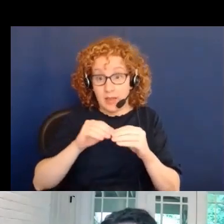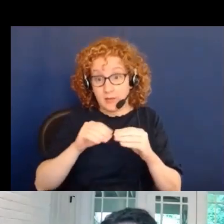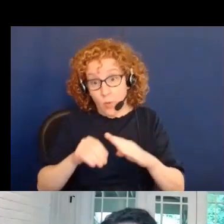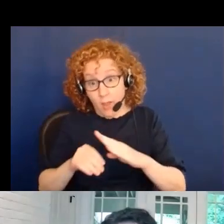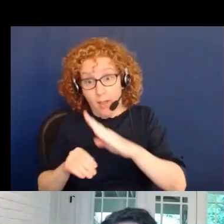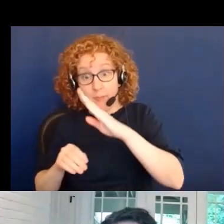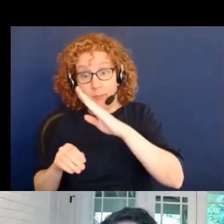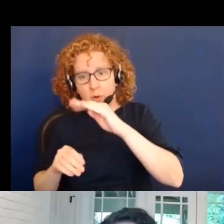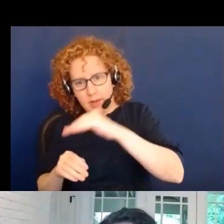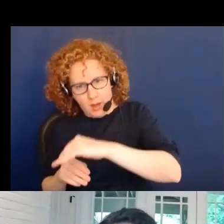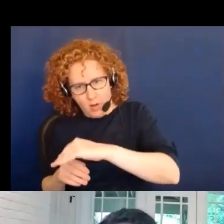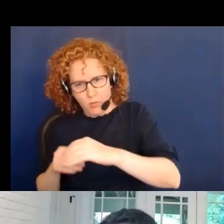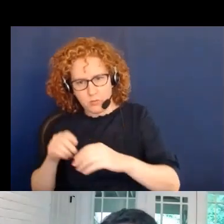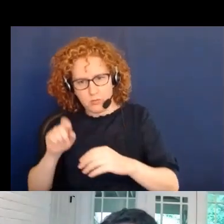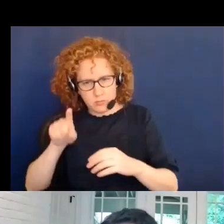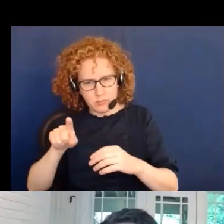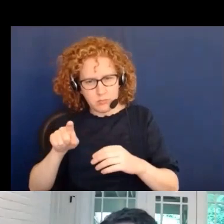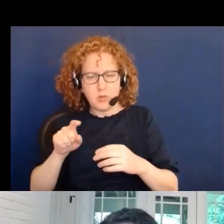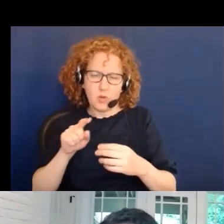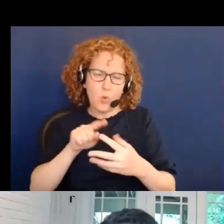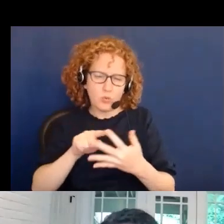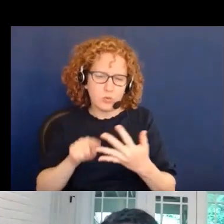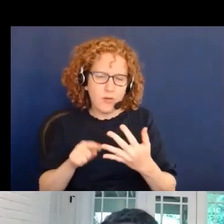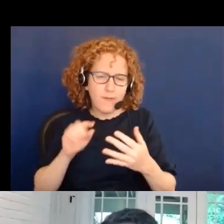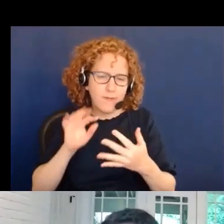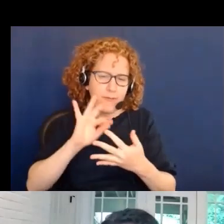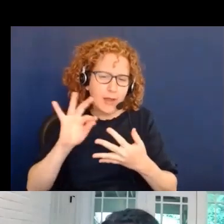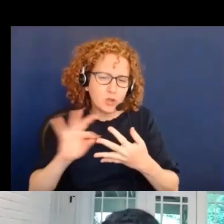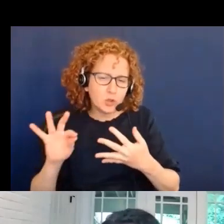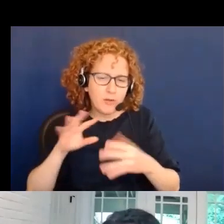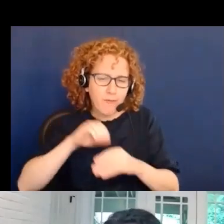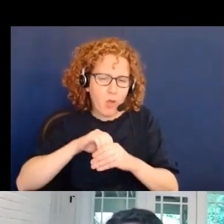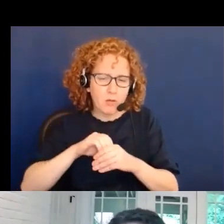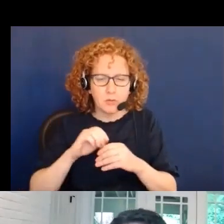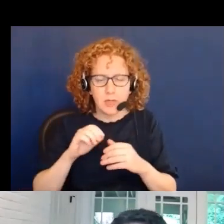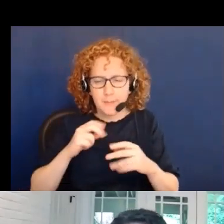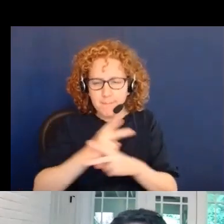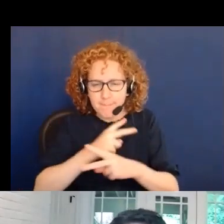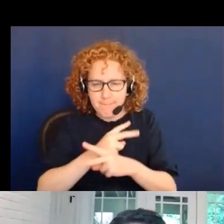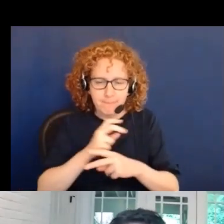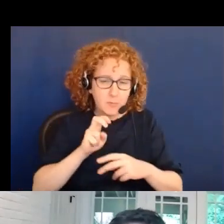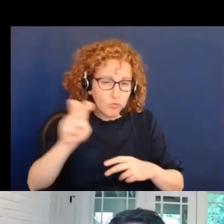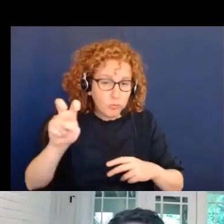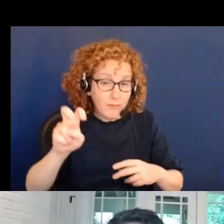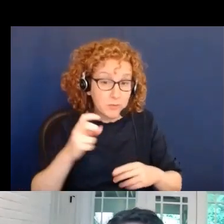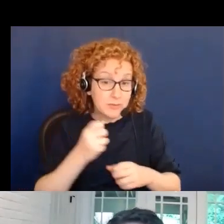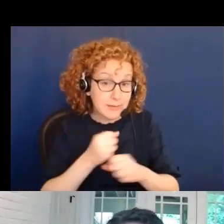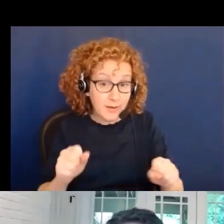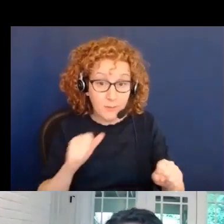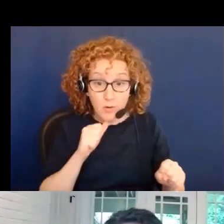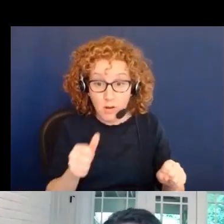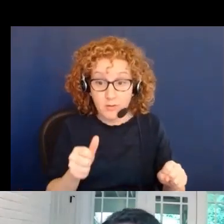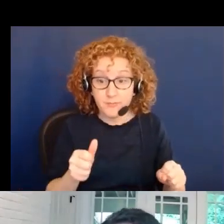CDC also relies on other sources such as our world in data and ministry of health websites and our